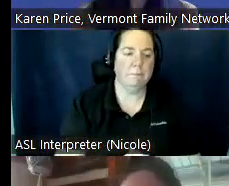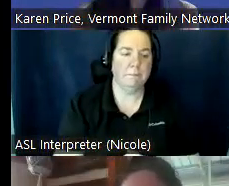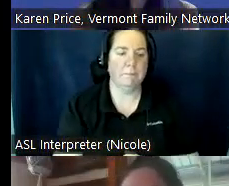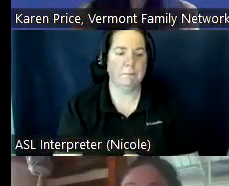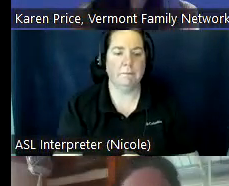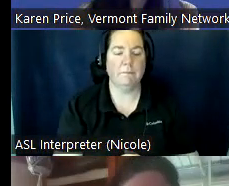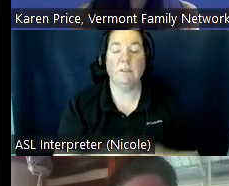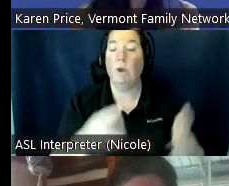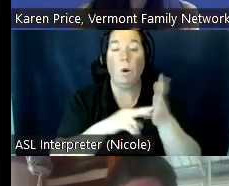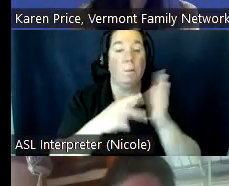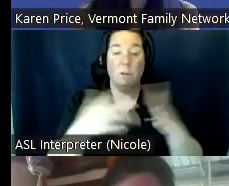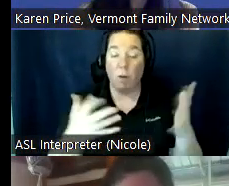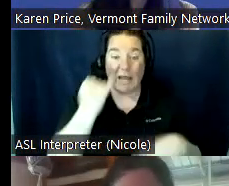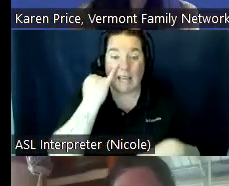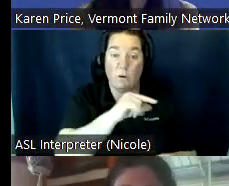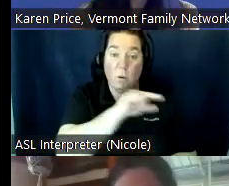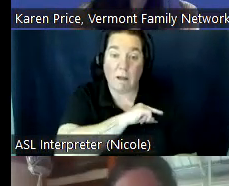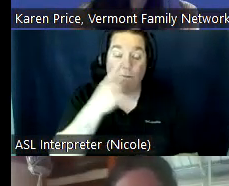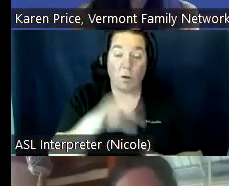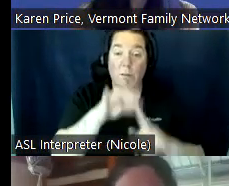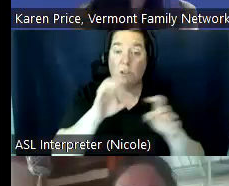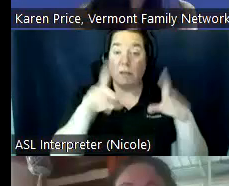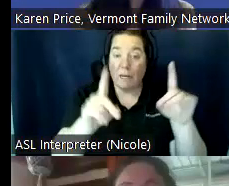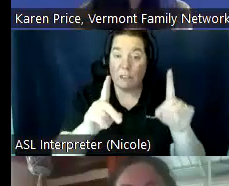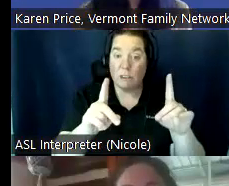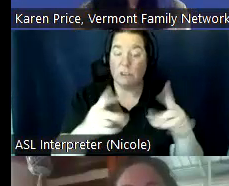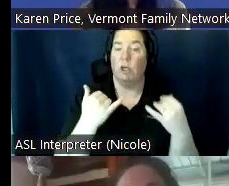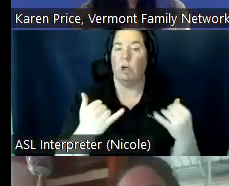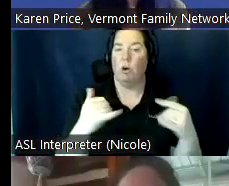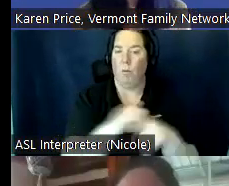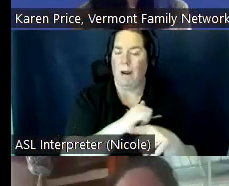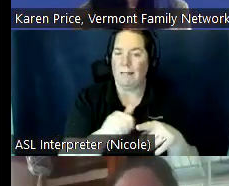Essentially to be eligible for special education in current practice a student is falling below